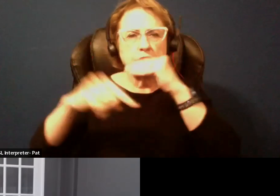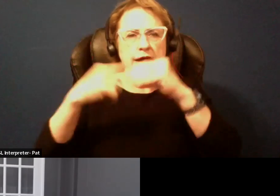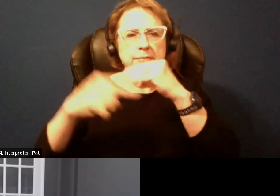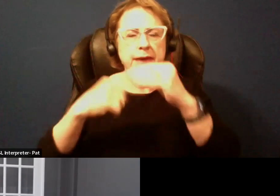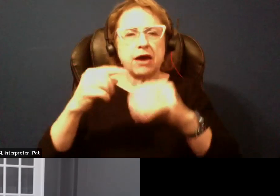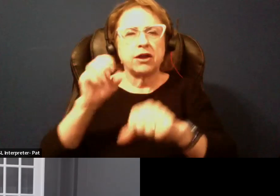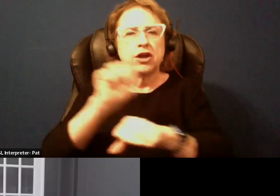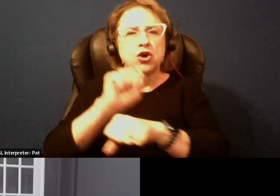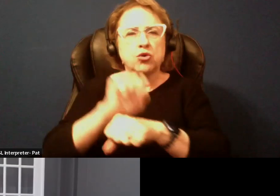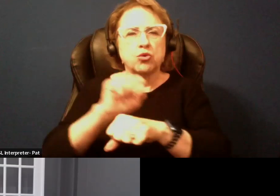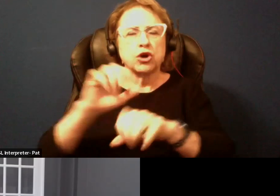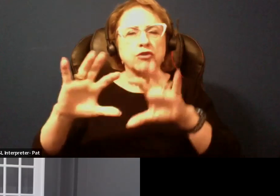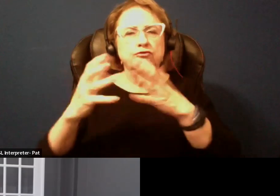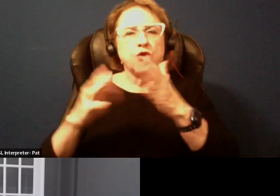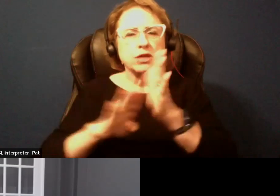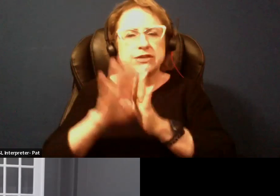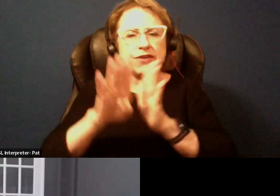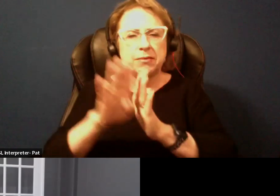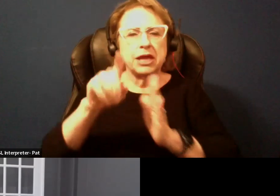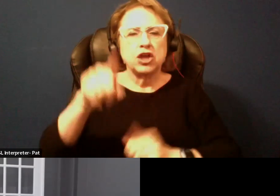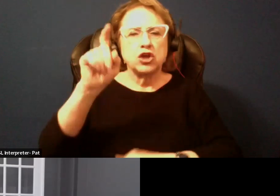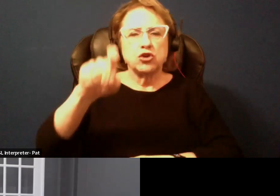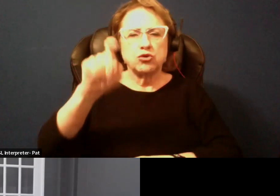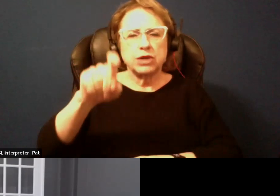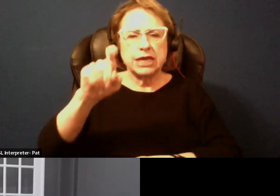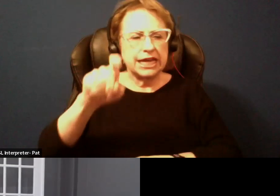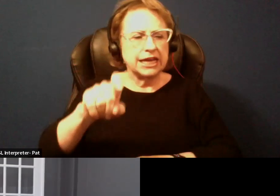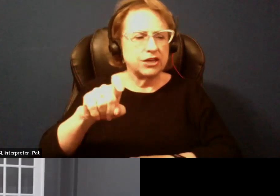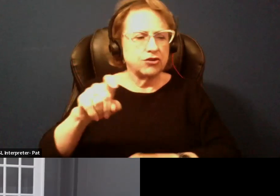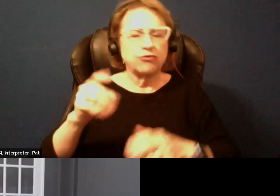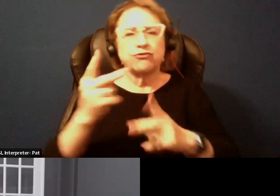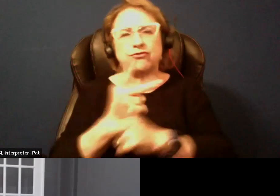any money left. So really you need to be able to figure out how do I get the right number of people